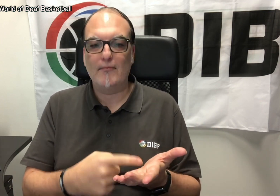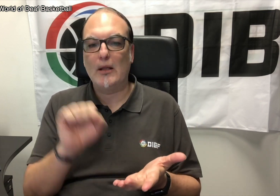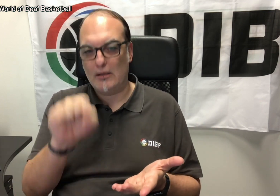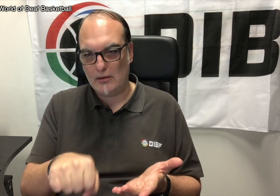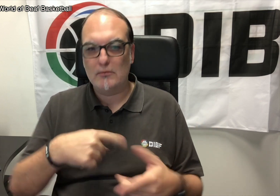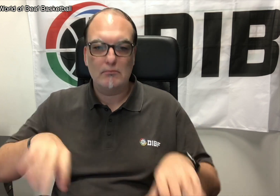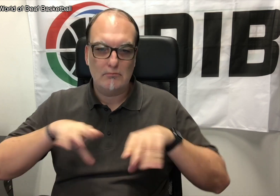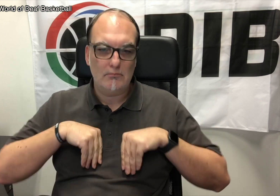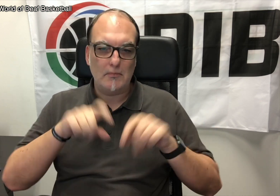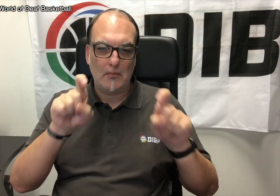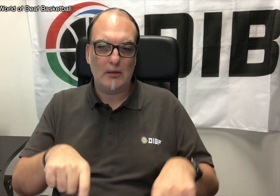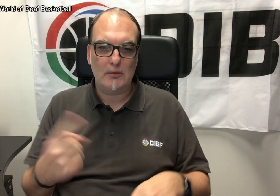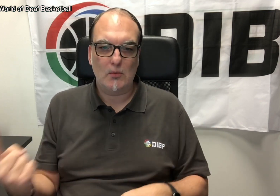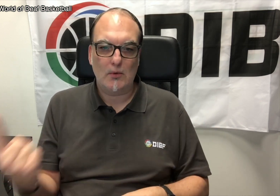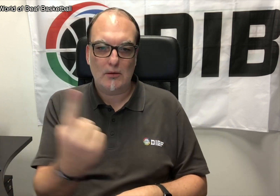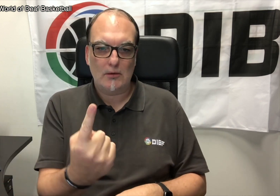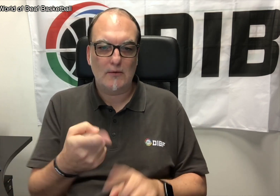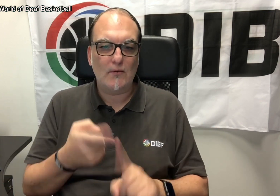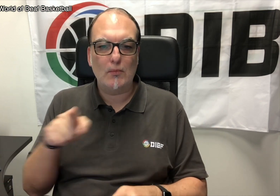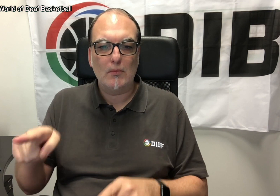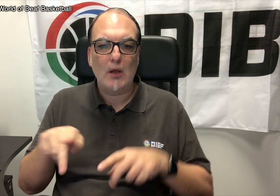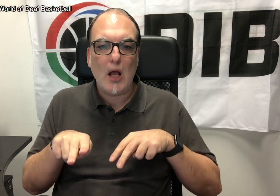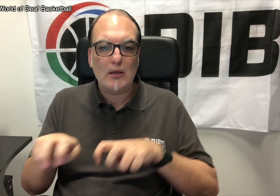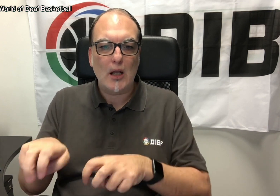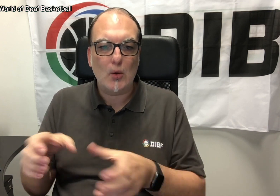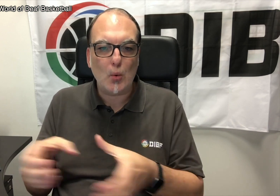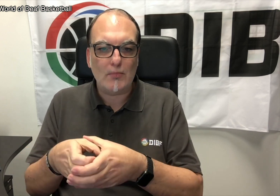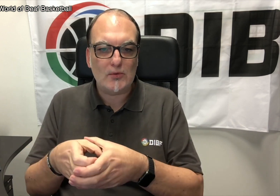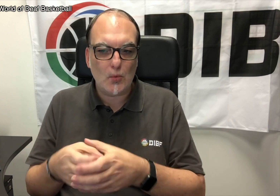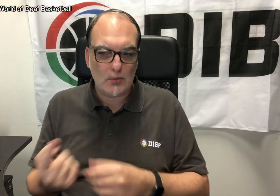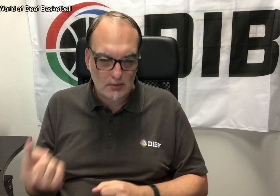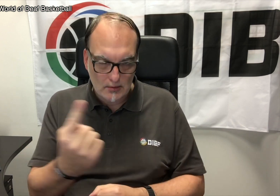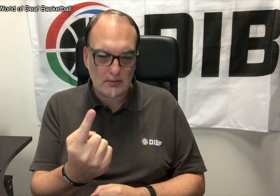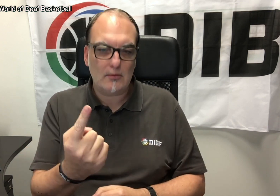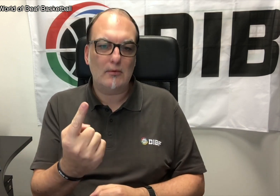We agreed to add one representative among the Athletes group.